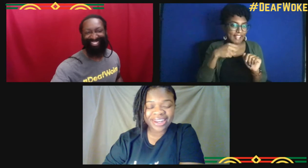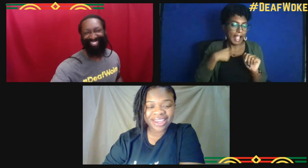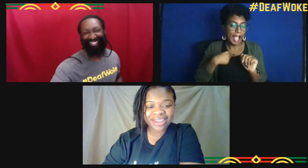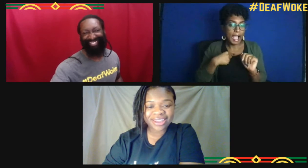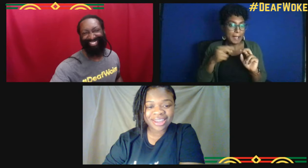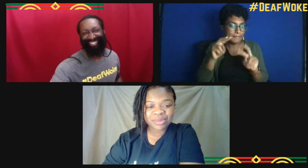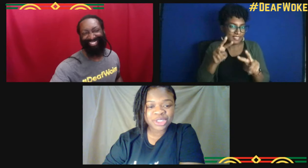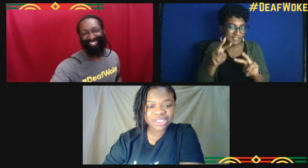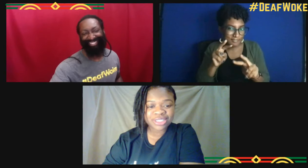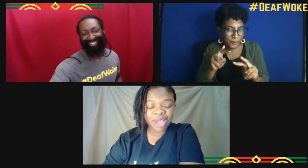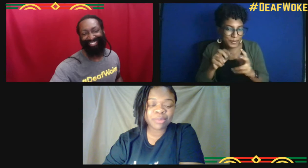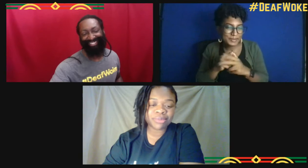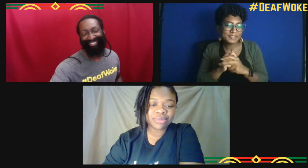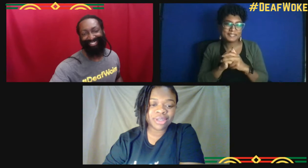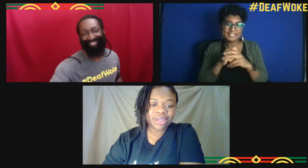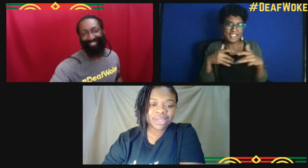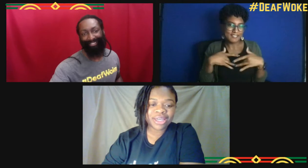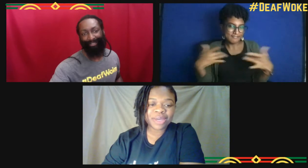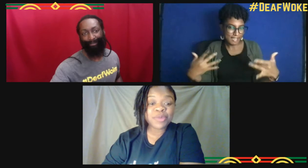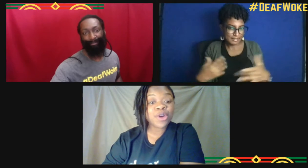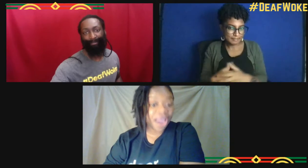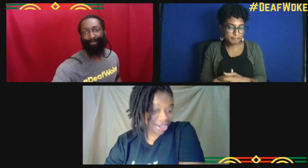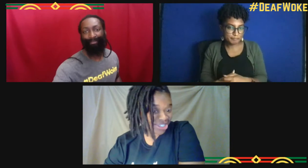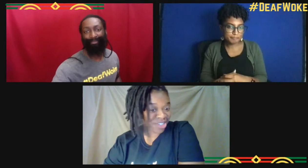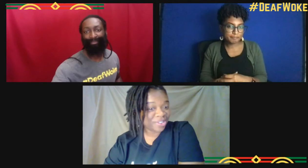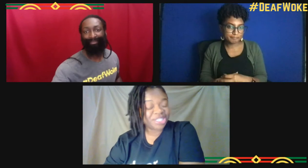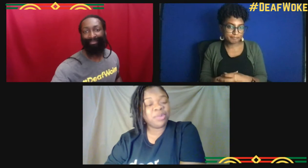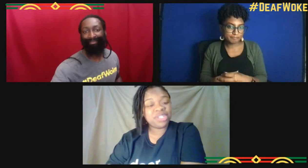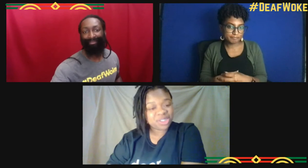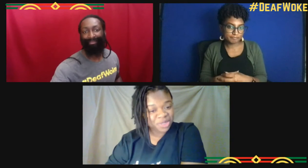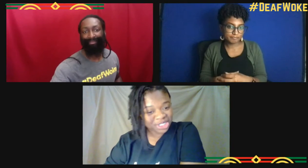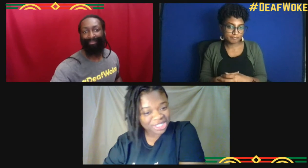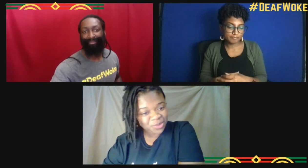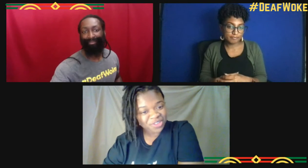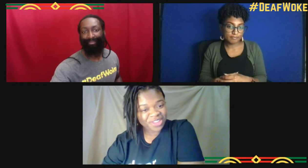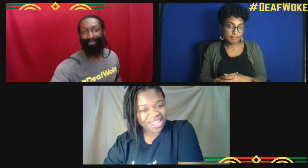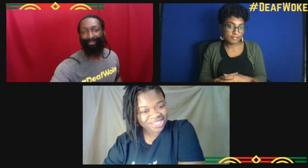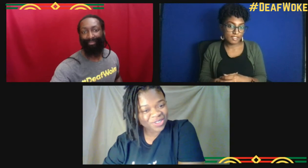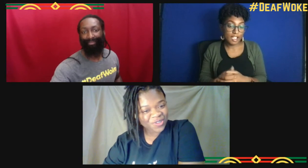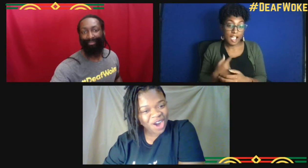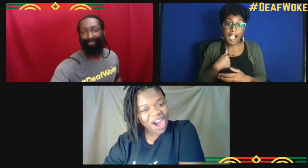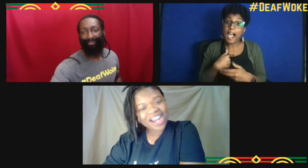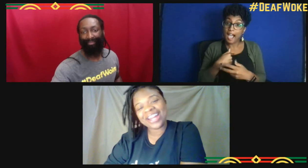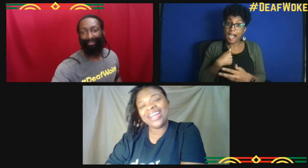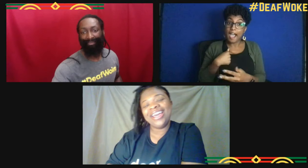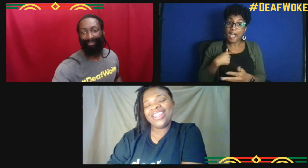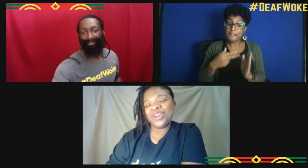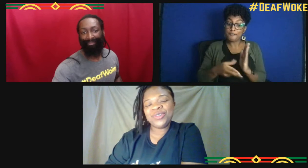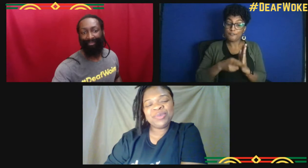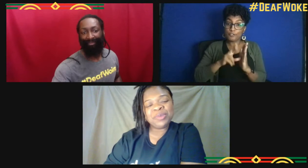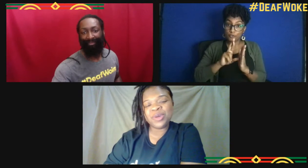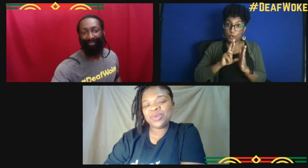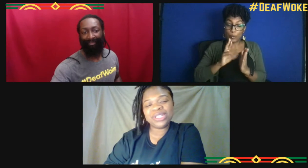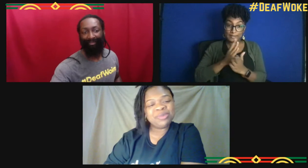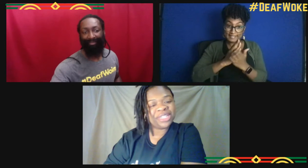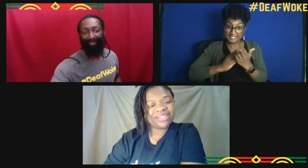and I am just, I'm impressed with some of the submissions that we've gotten so far people are really